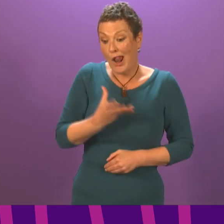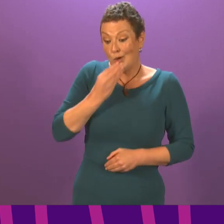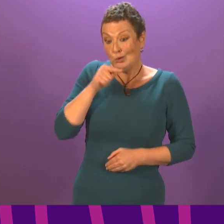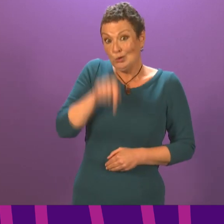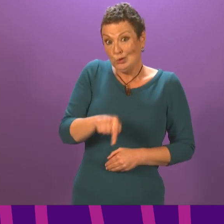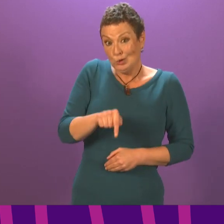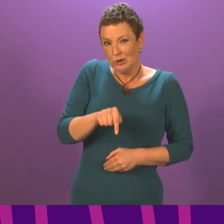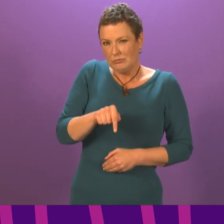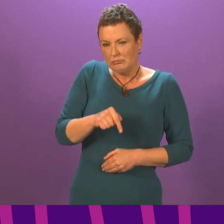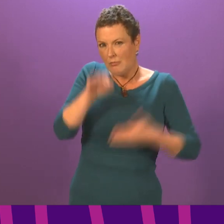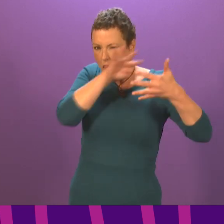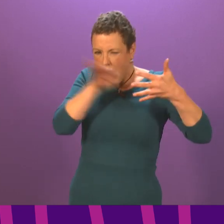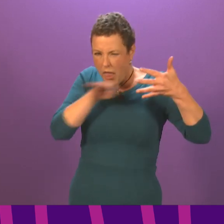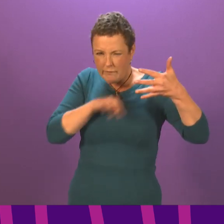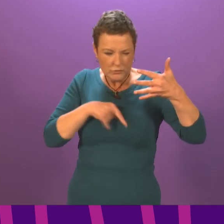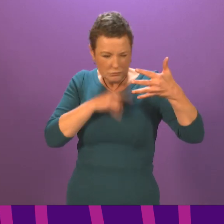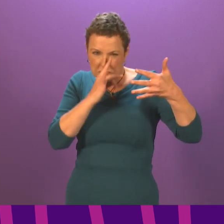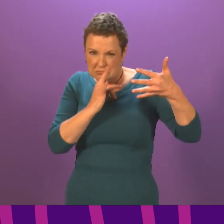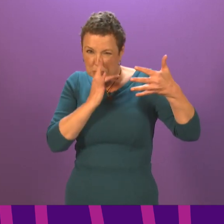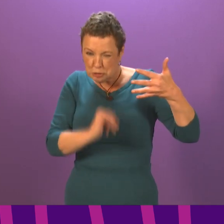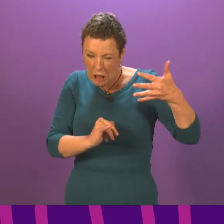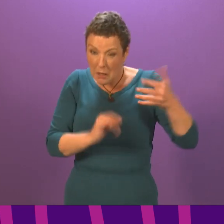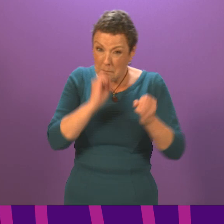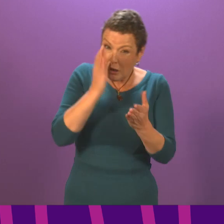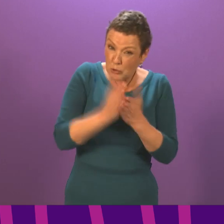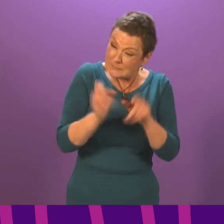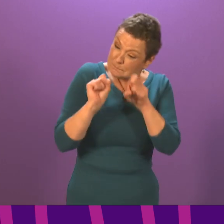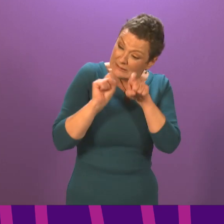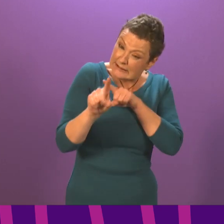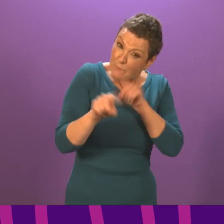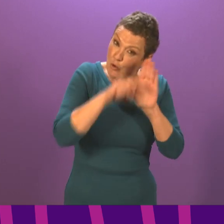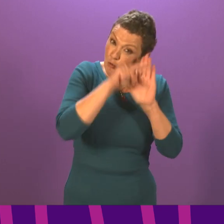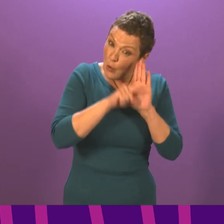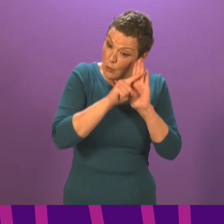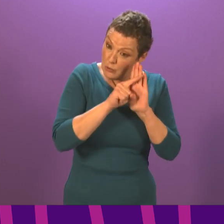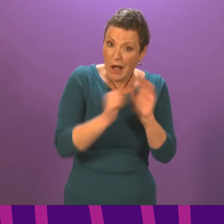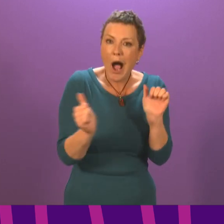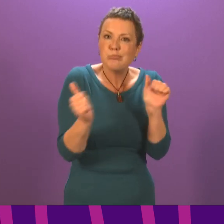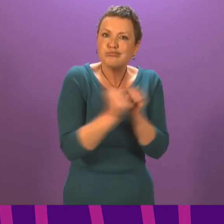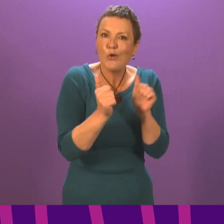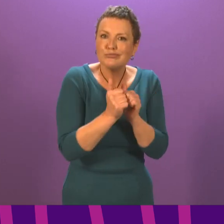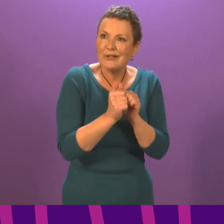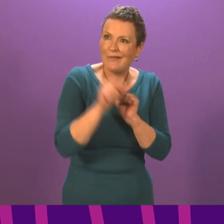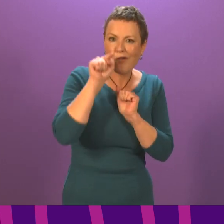to date to consider whether the specific restrictions in each level remain adequate or require amendment